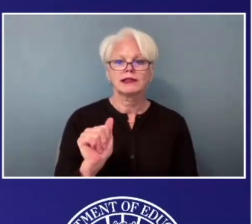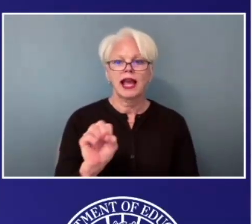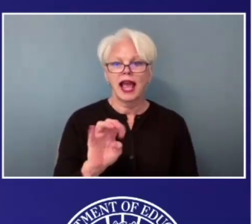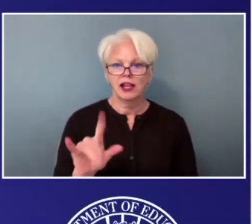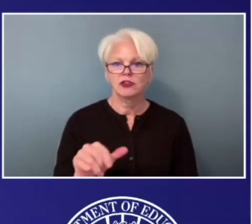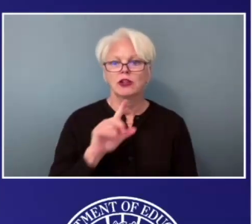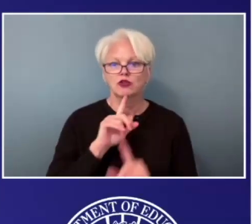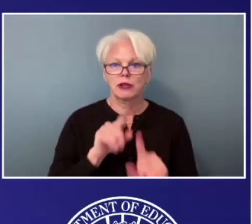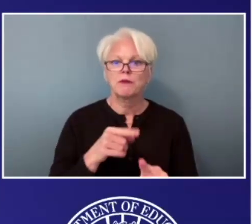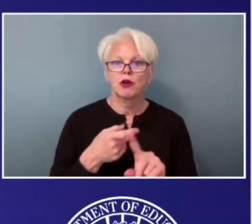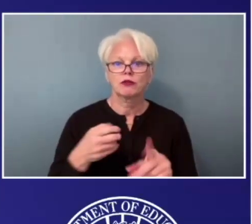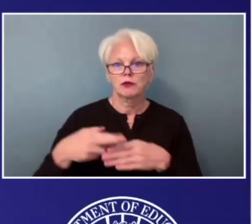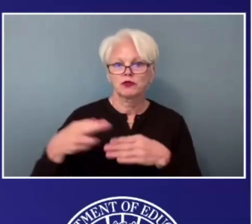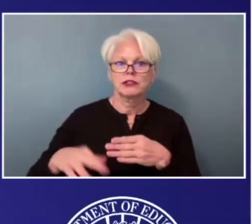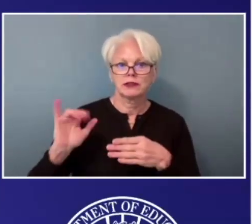report-out on the results of that caucus.